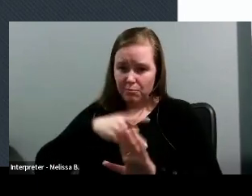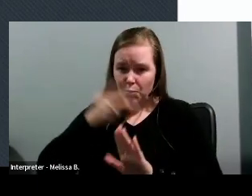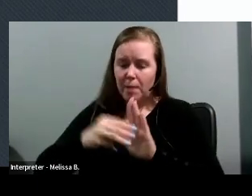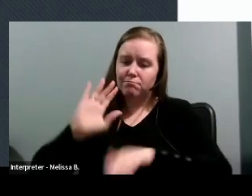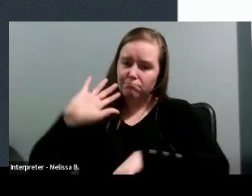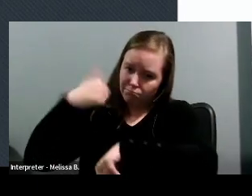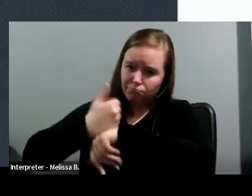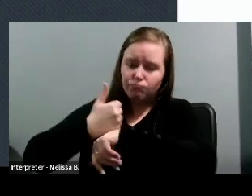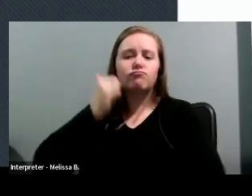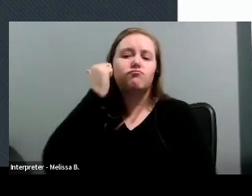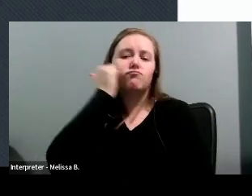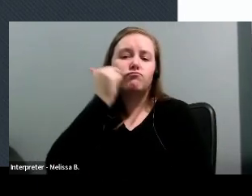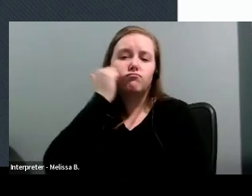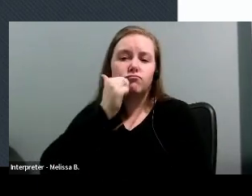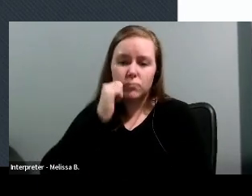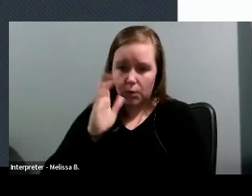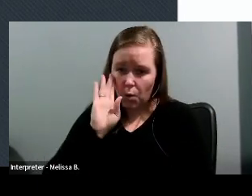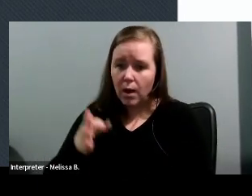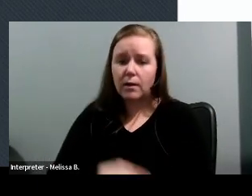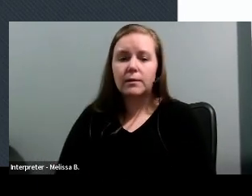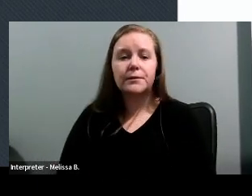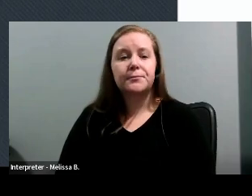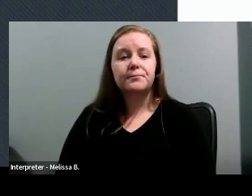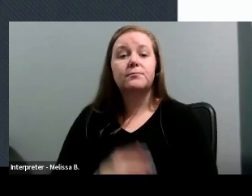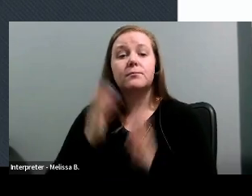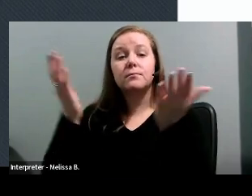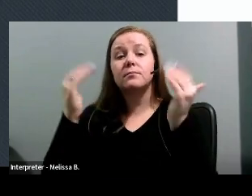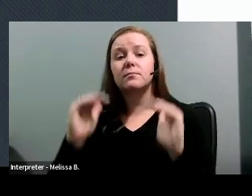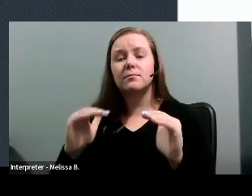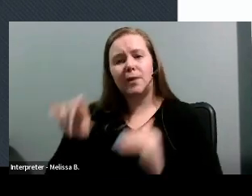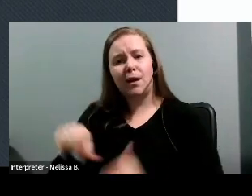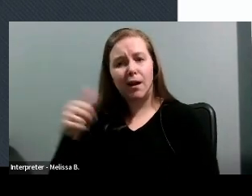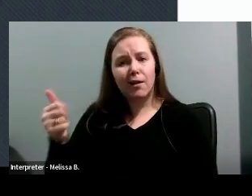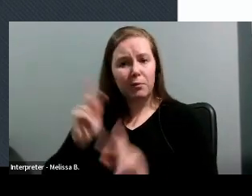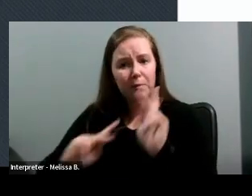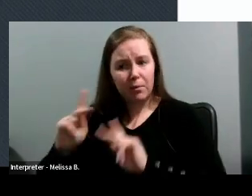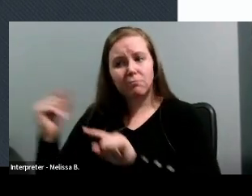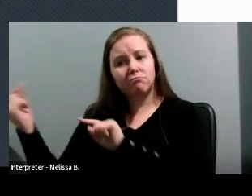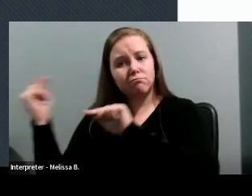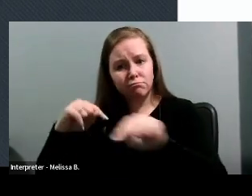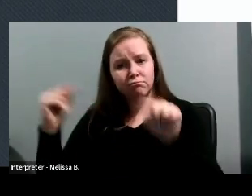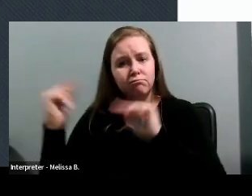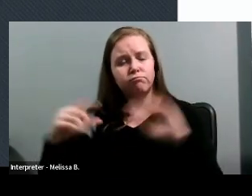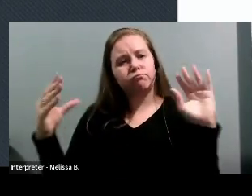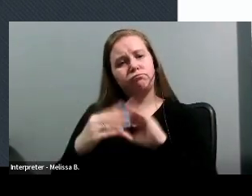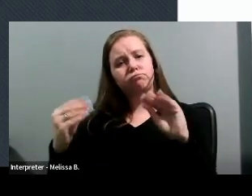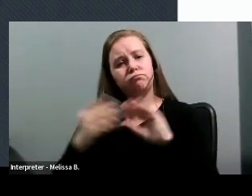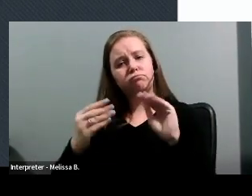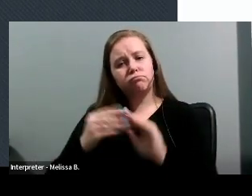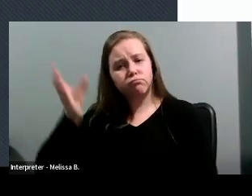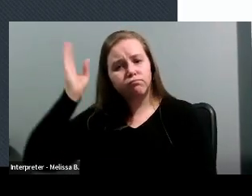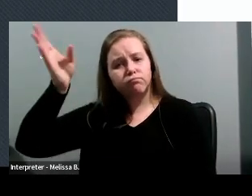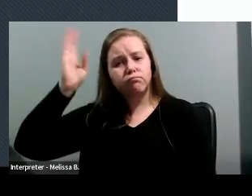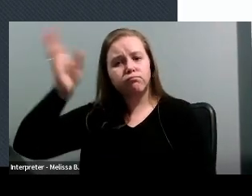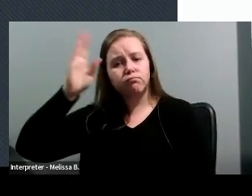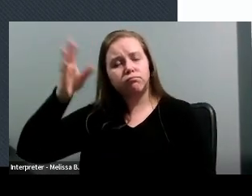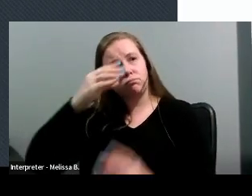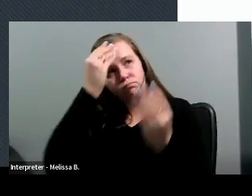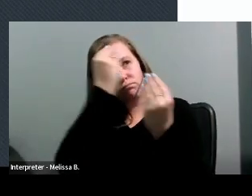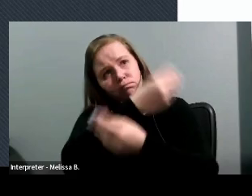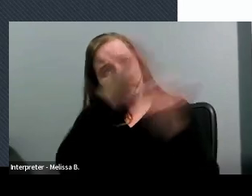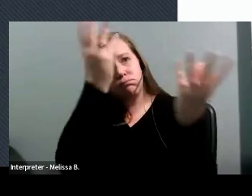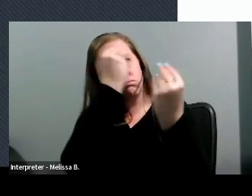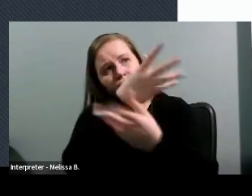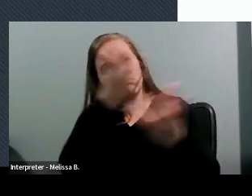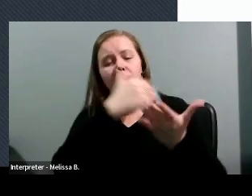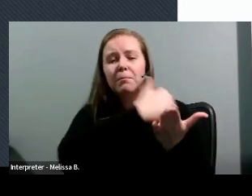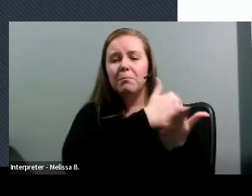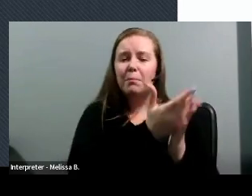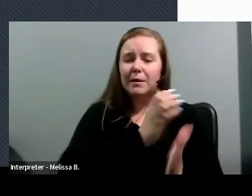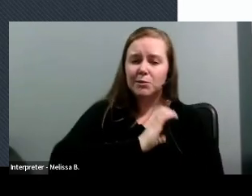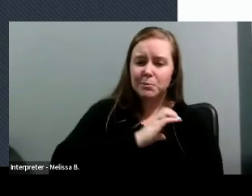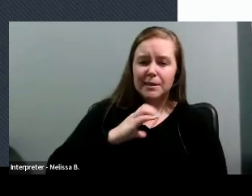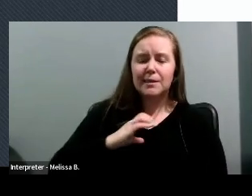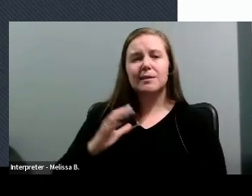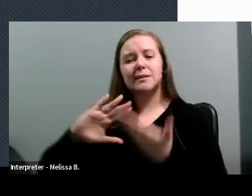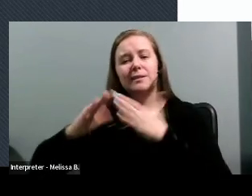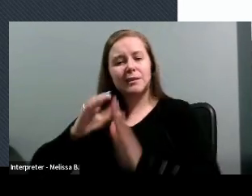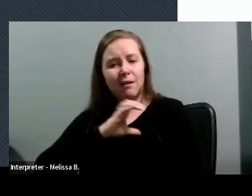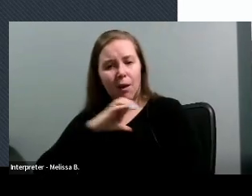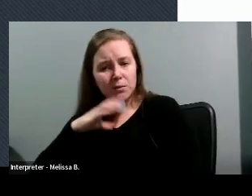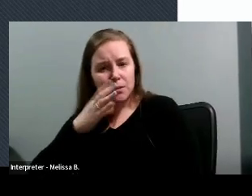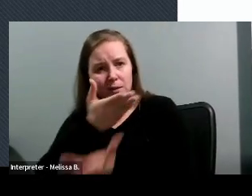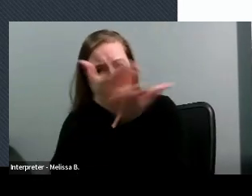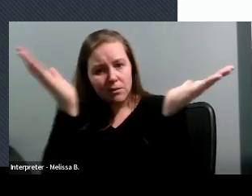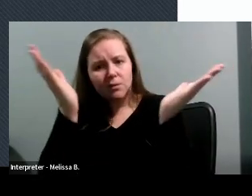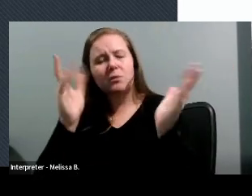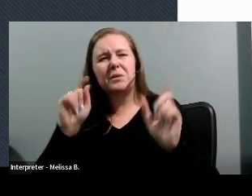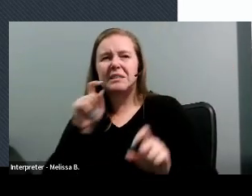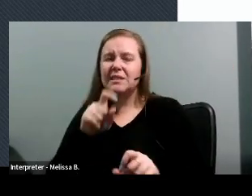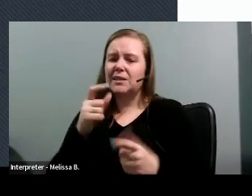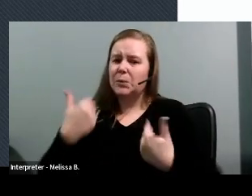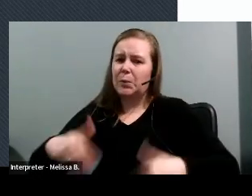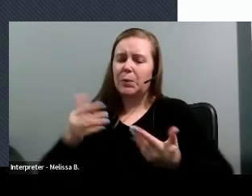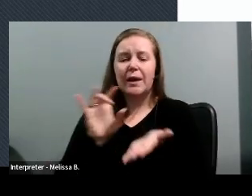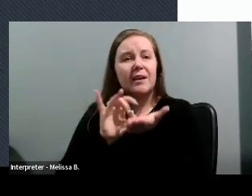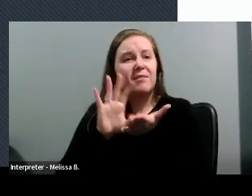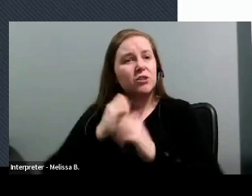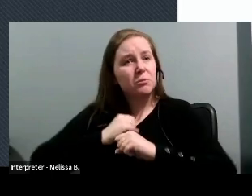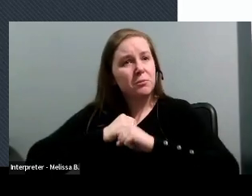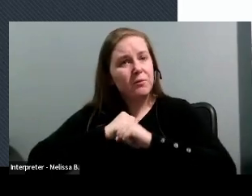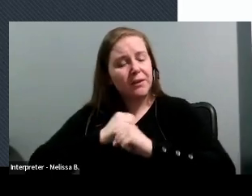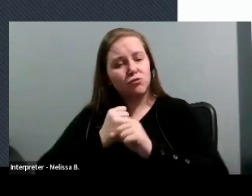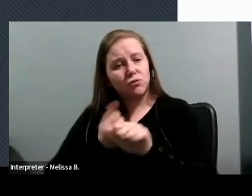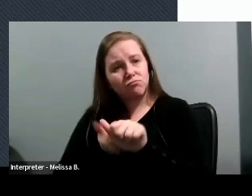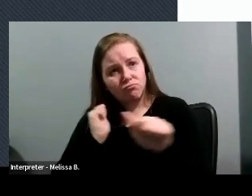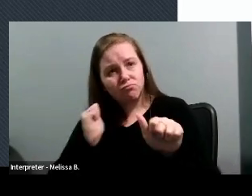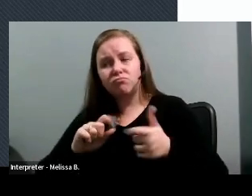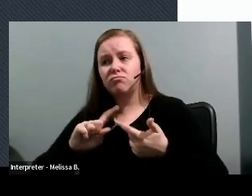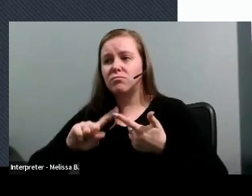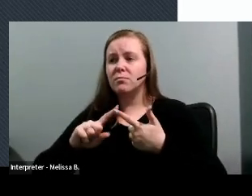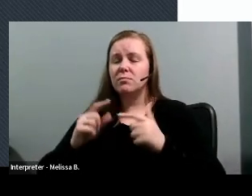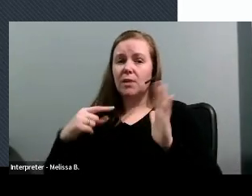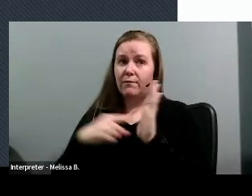Melissa Wong (she/her), SPT: And then we've also seen incredible advocacy, people coming out to Dupupe, and really, showing City Council and the Budget Committee that, we need supports and investments in tenant support, eviction prevention, affordable housing, shelters, and drop-ins.